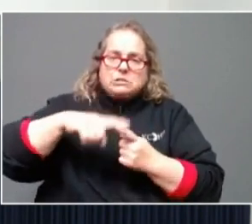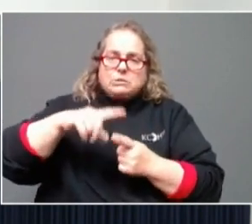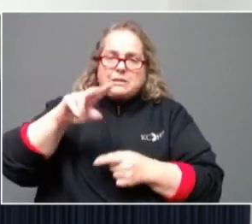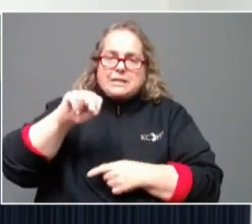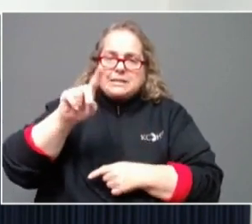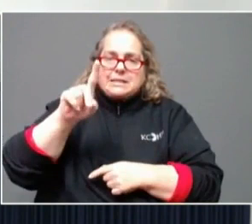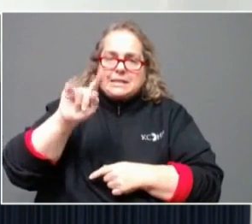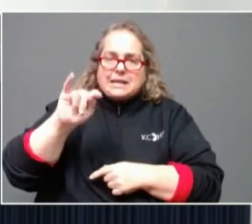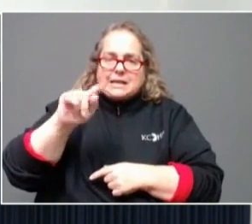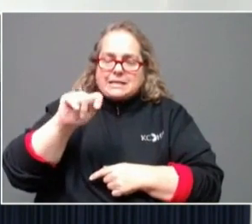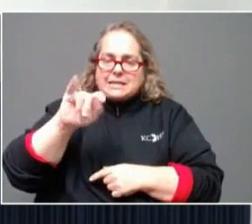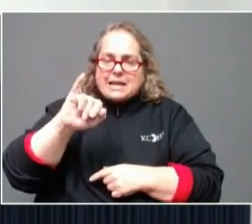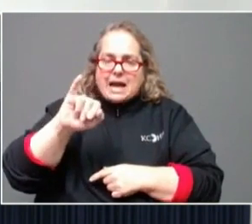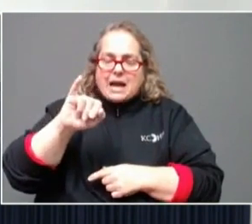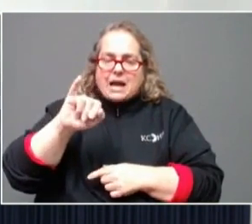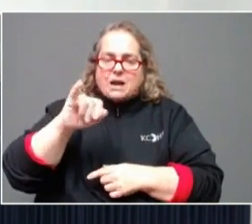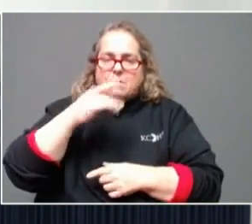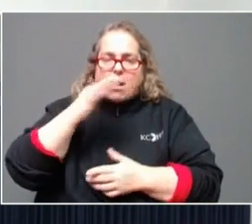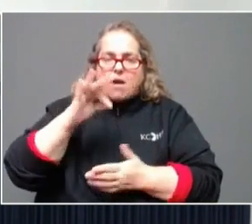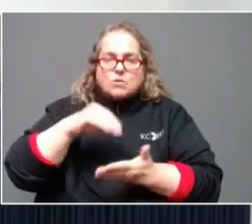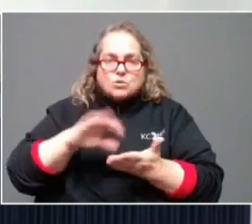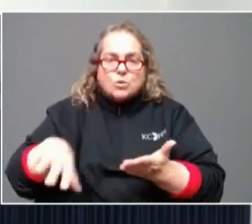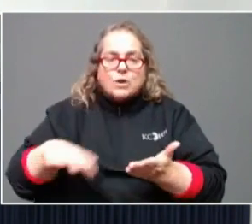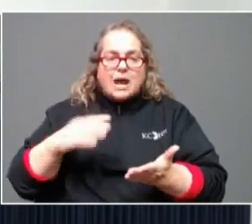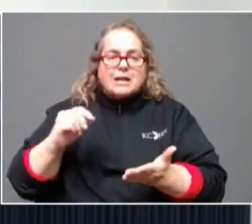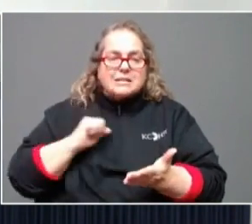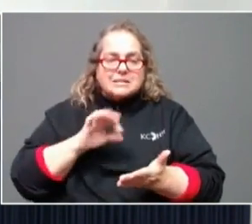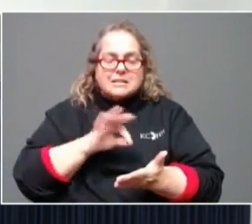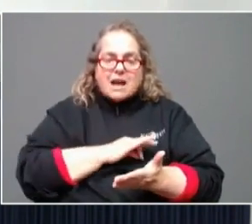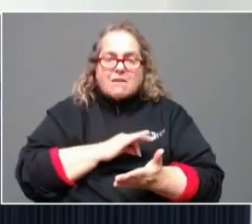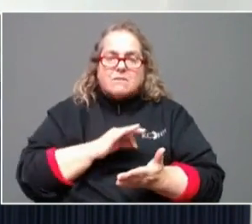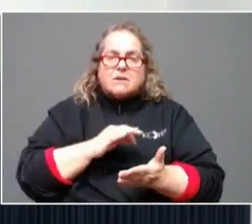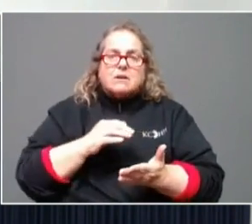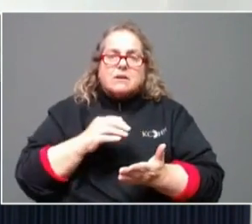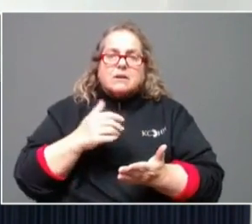testing positive. Just kind of walk us through your thoughts of of seeing this